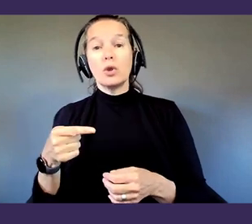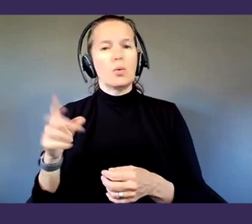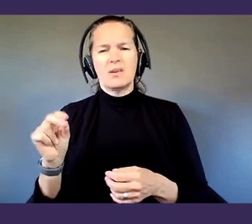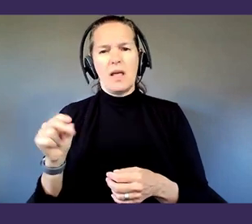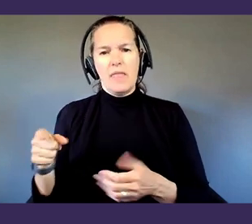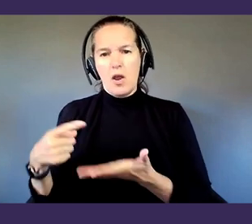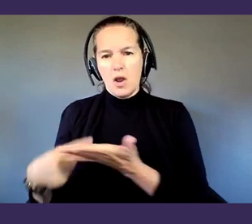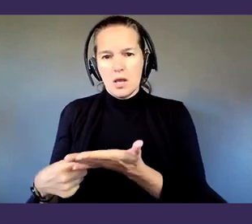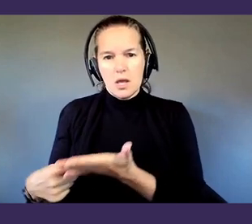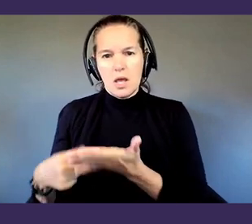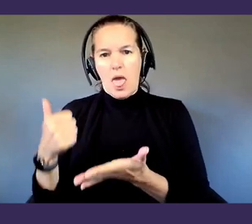It's very, very different.